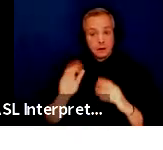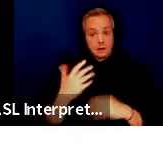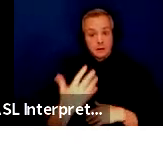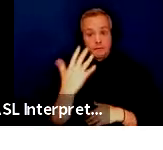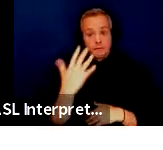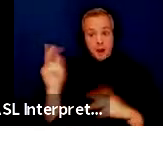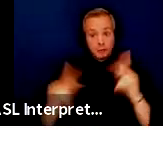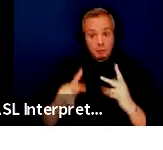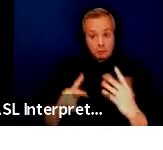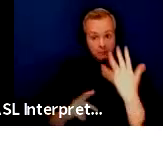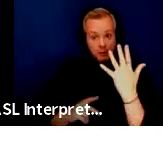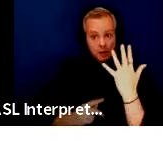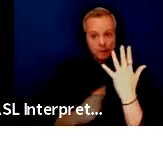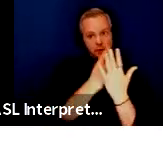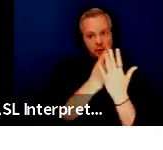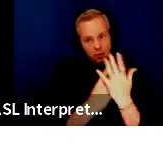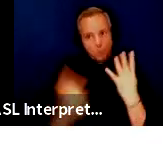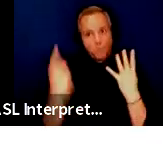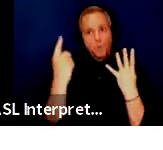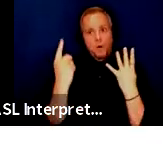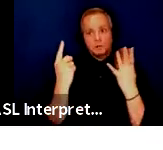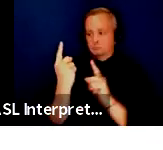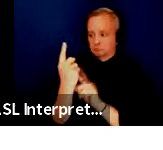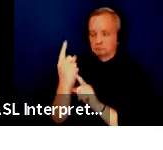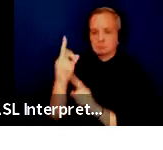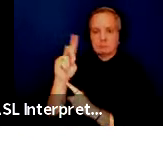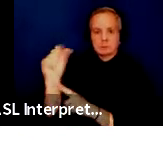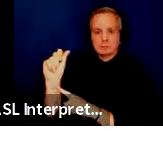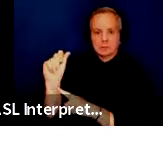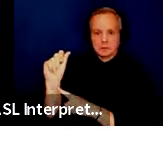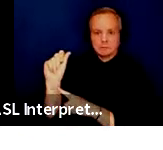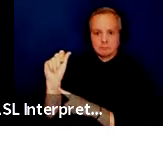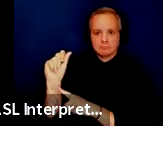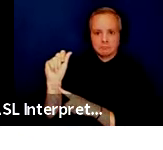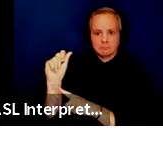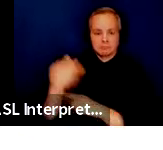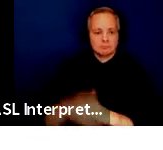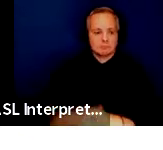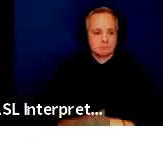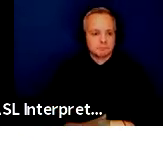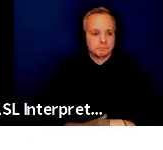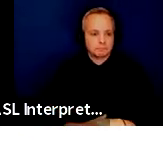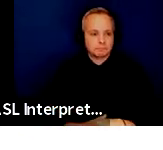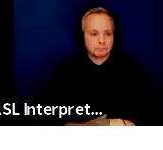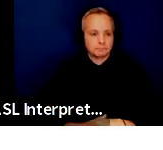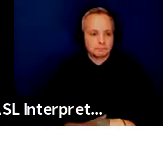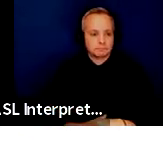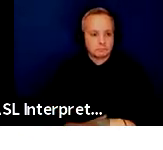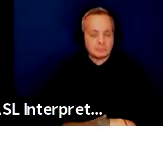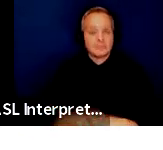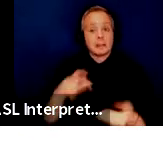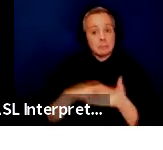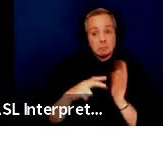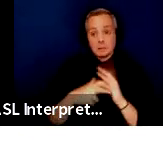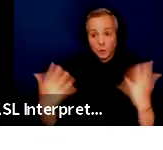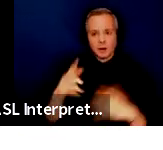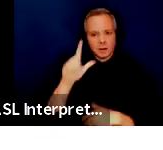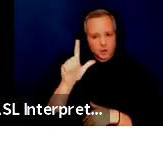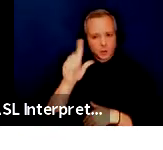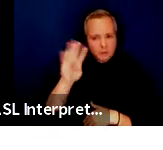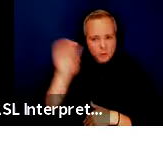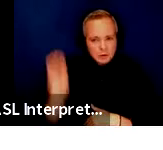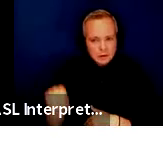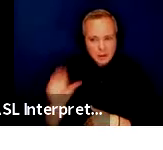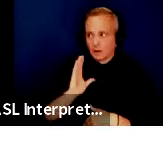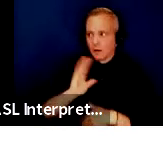KIND OF REPORTED DISABILITY. THAT IS 24% OF OUR POPULATION.